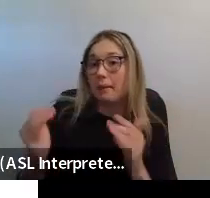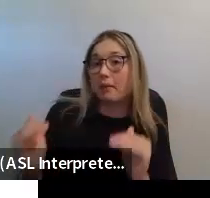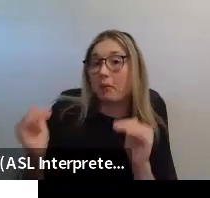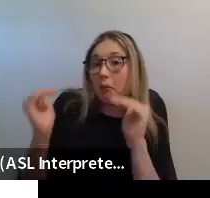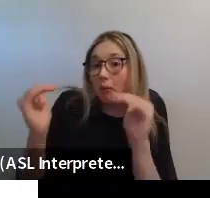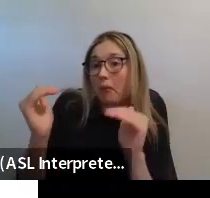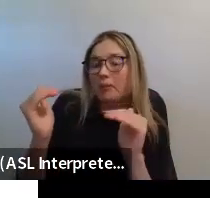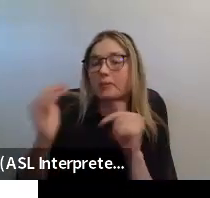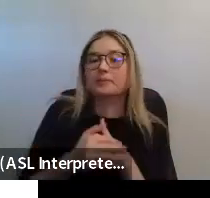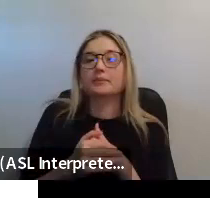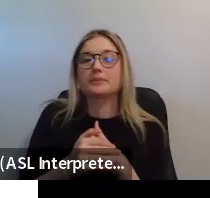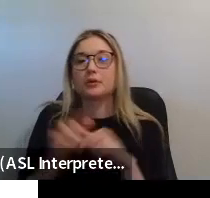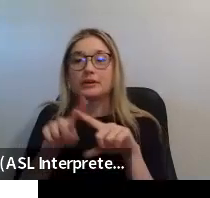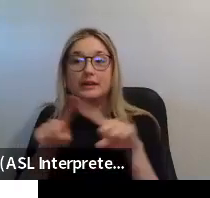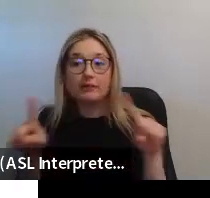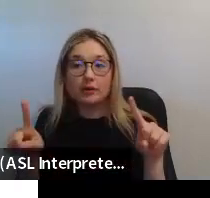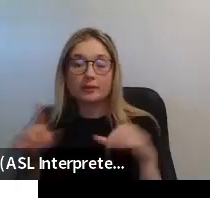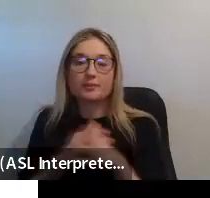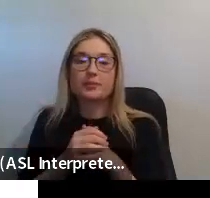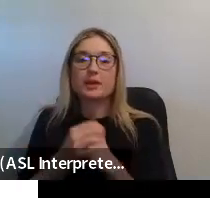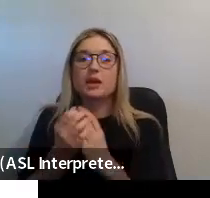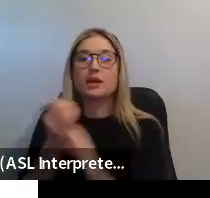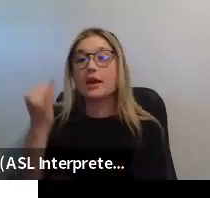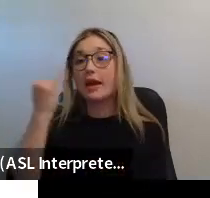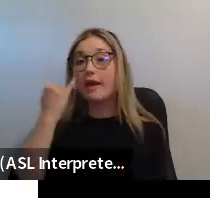If you've left something behind, what are your plans are going back to get it?